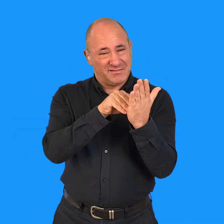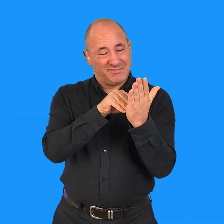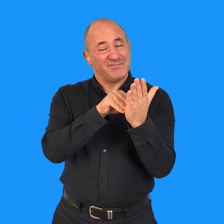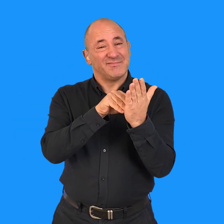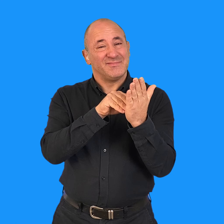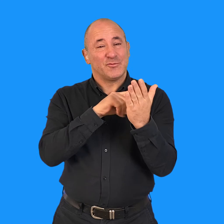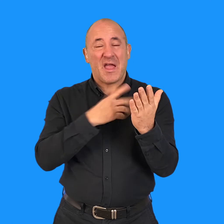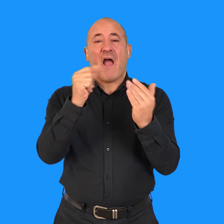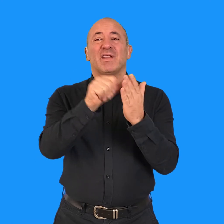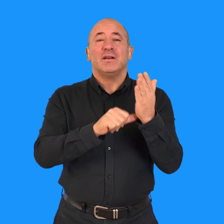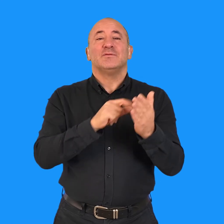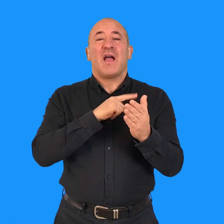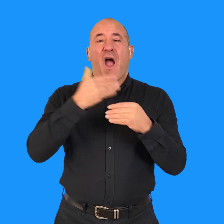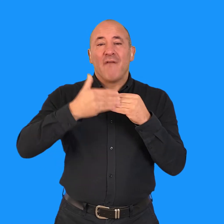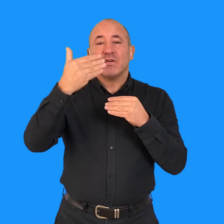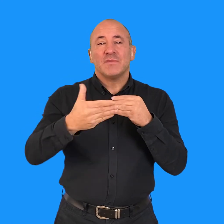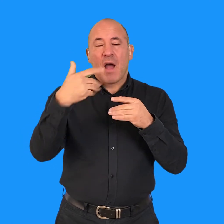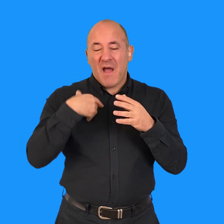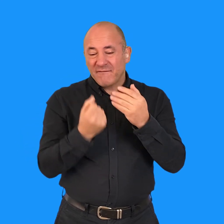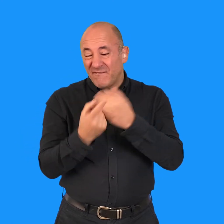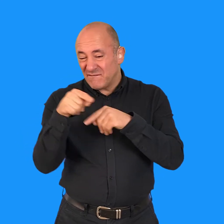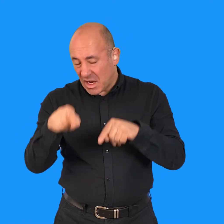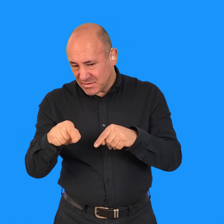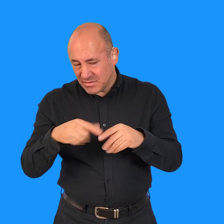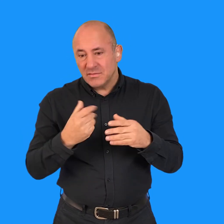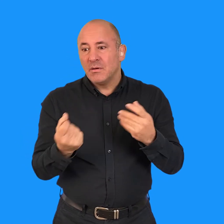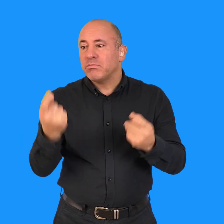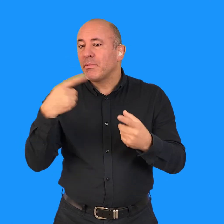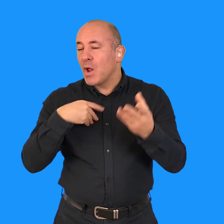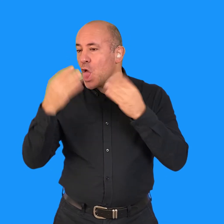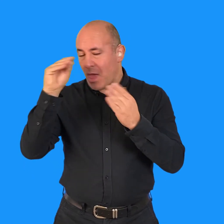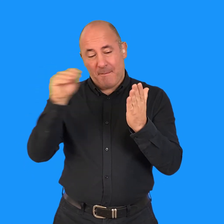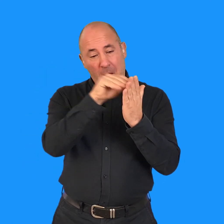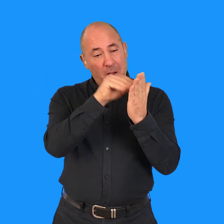So it's one of those things, we've added it to the long list of learning